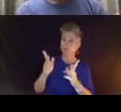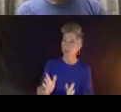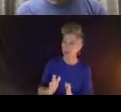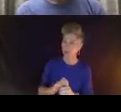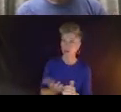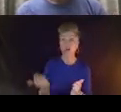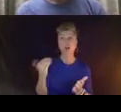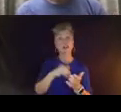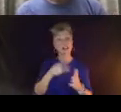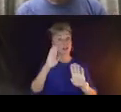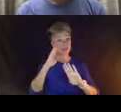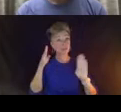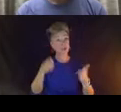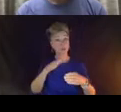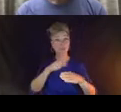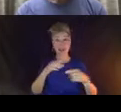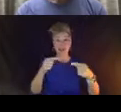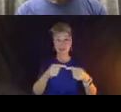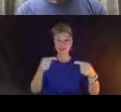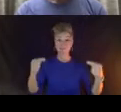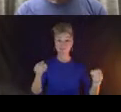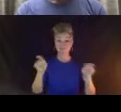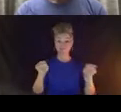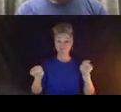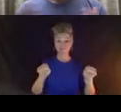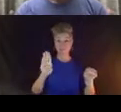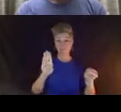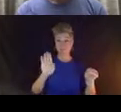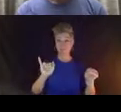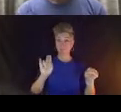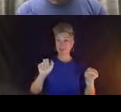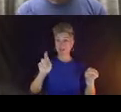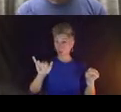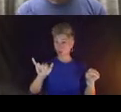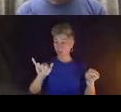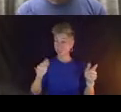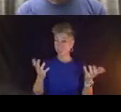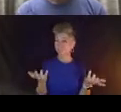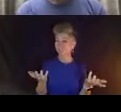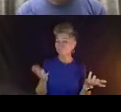which is what our medicine and healthcare system really tends to focus on,